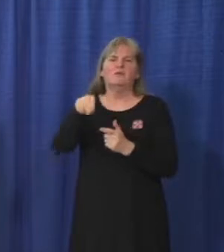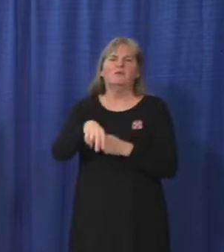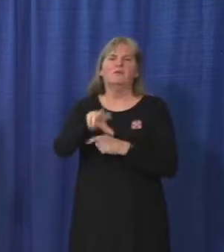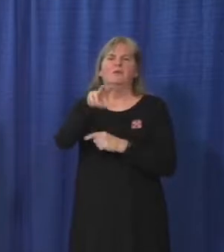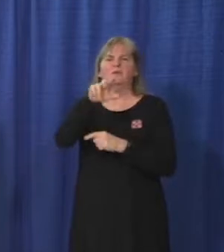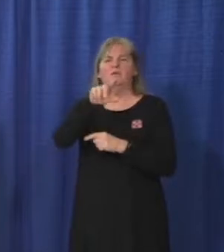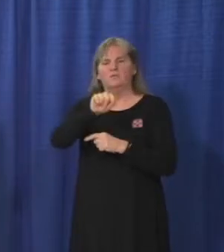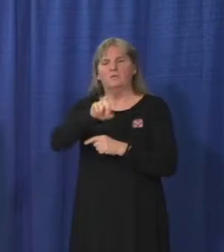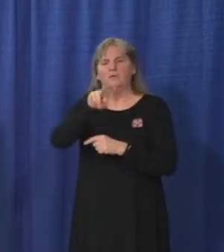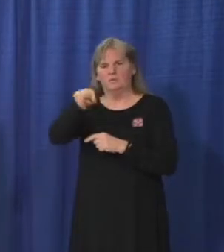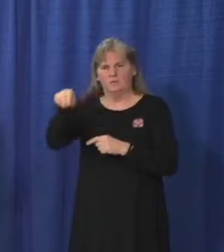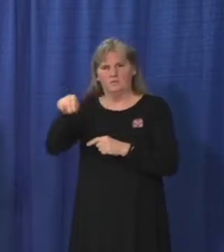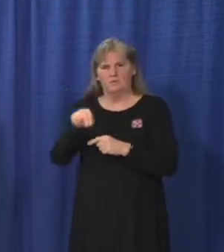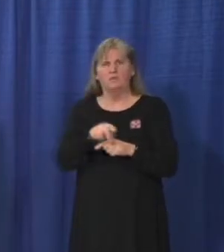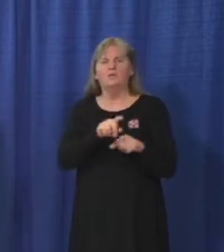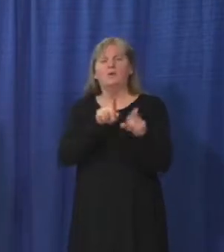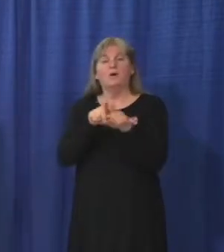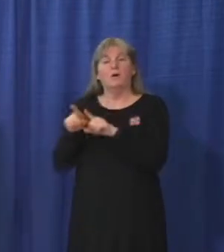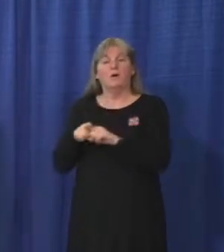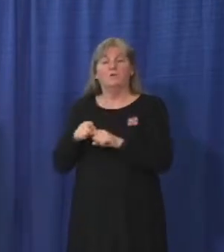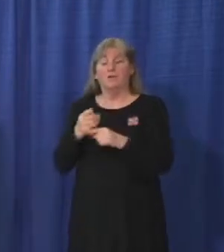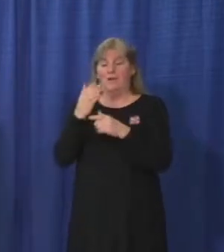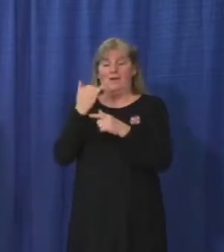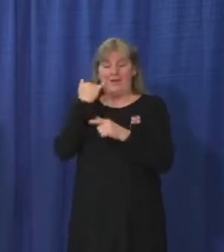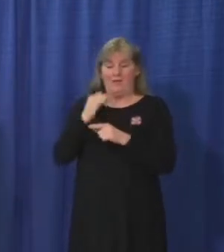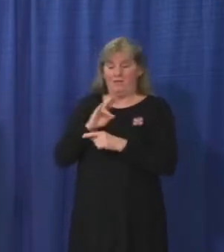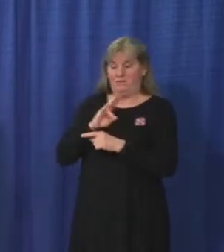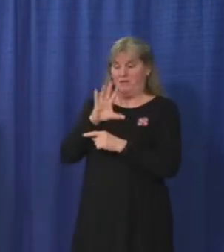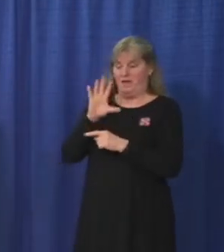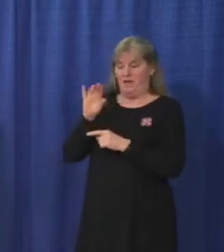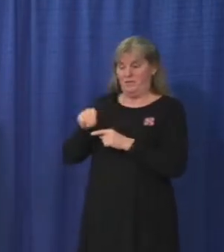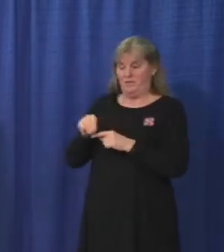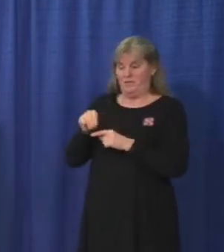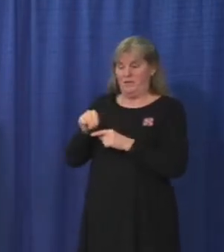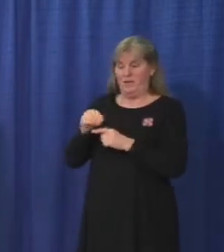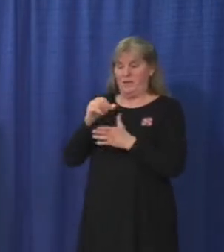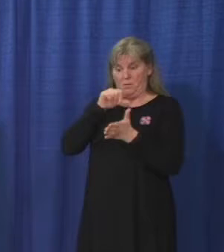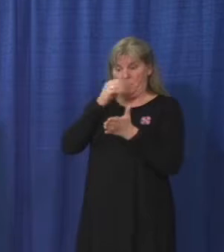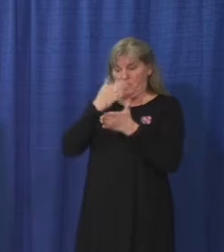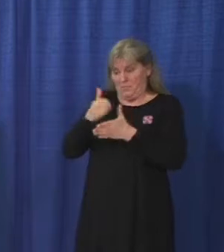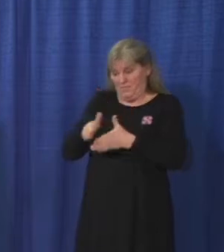amount off the loan by December 31st, 2022, the balance equal